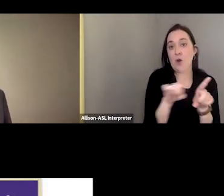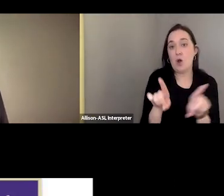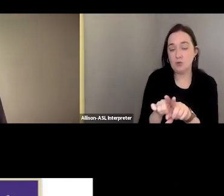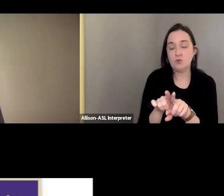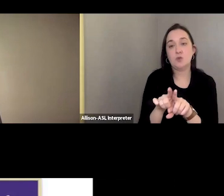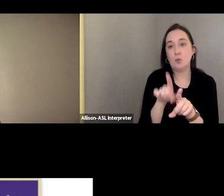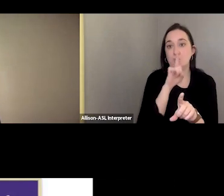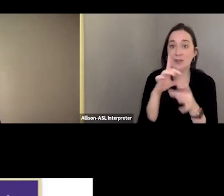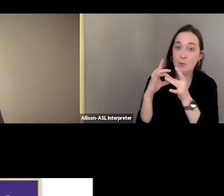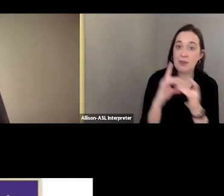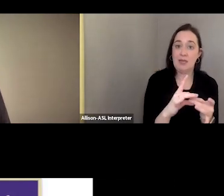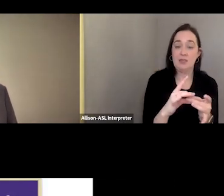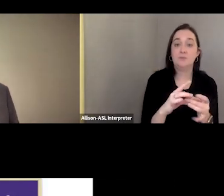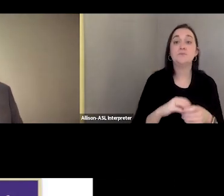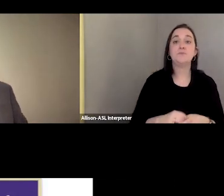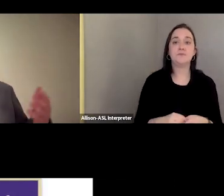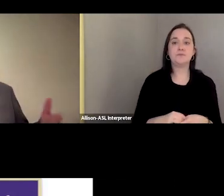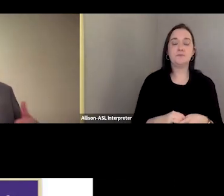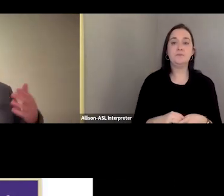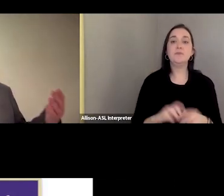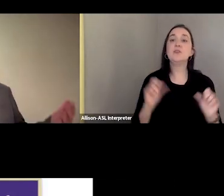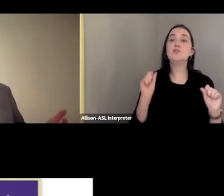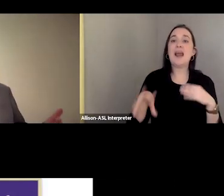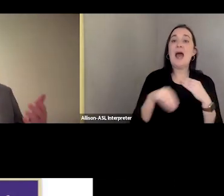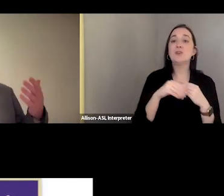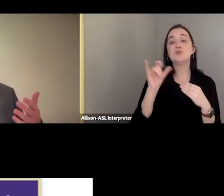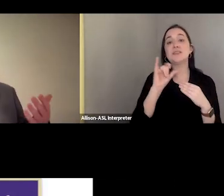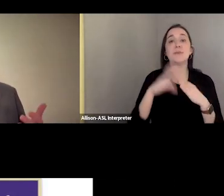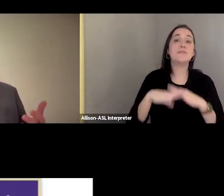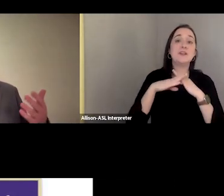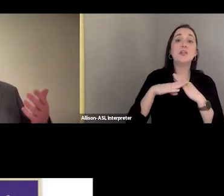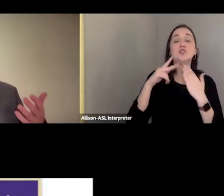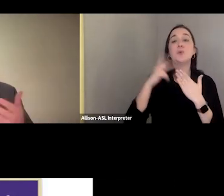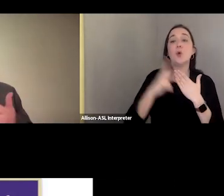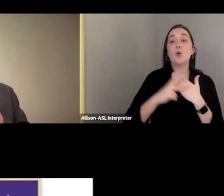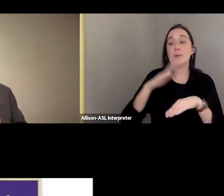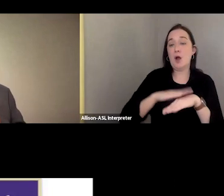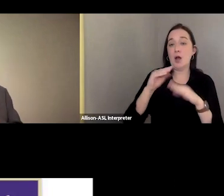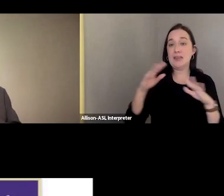You should definitely have this as part of a curriculum or prevention program on your campuses for your college athletes.